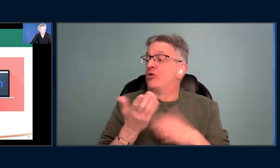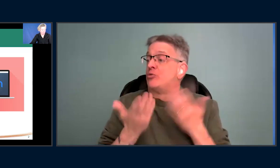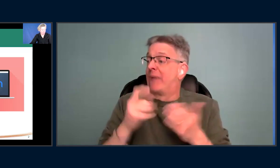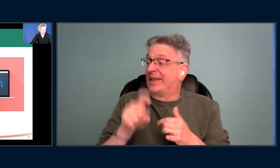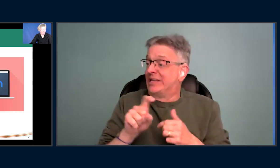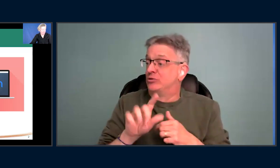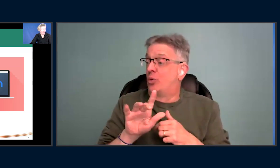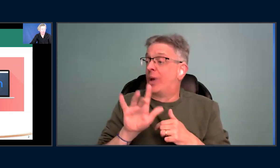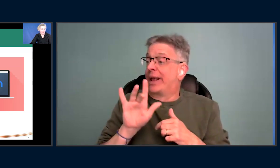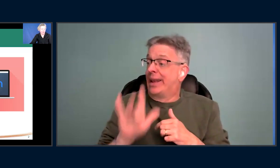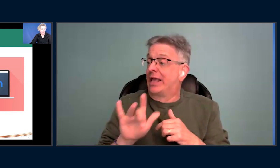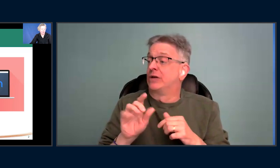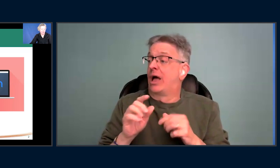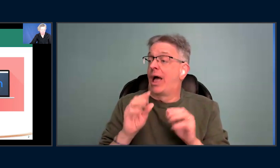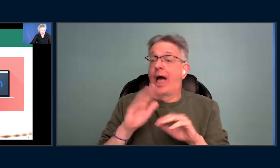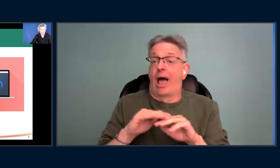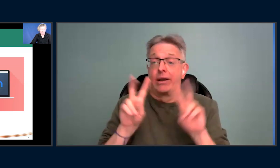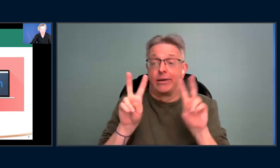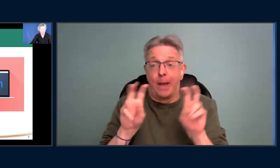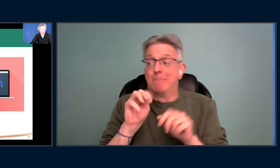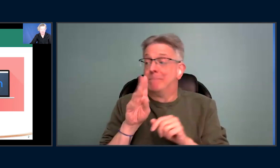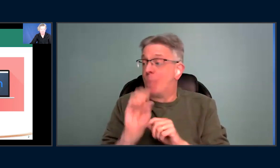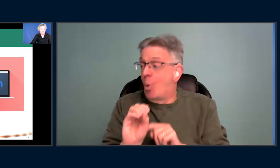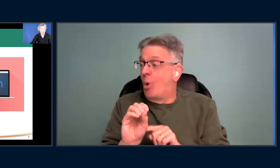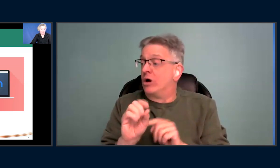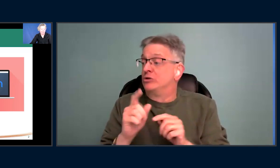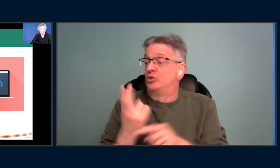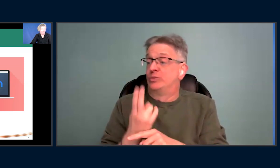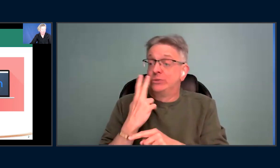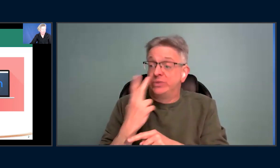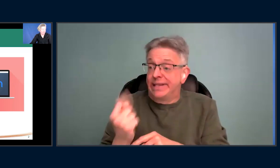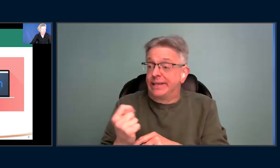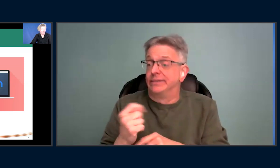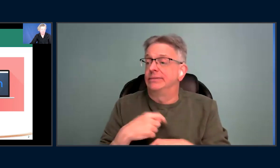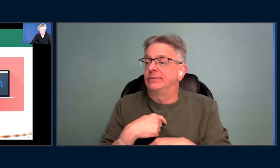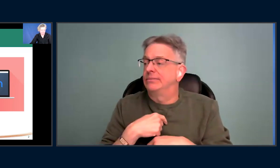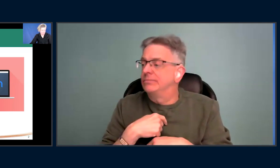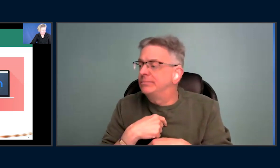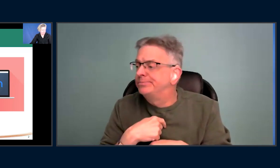of your Zoom screen. You might need to click on the word More to see it.